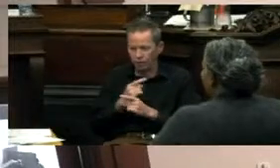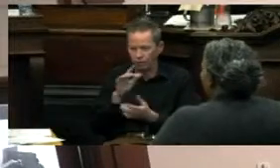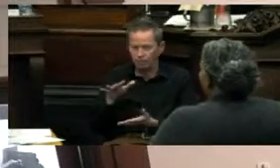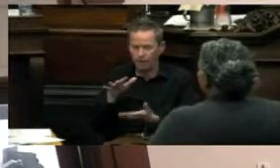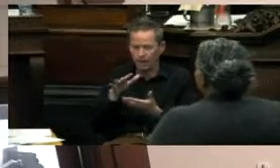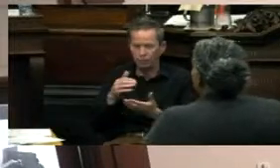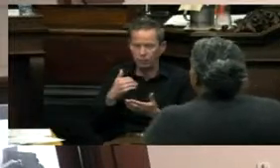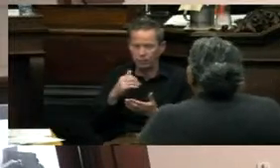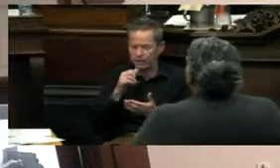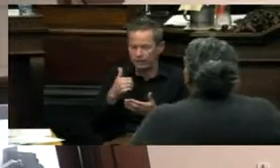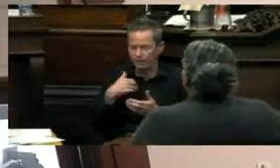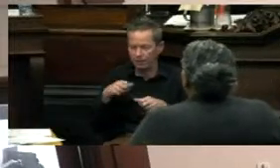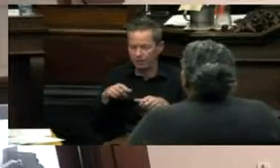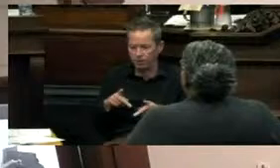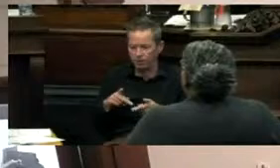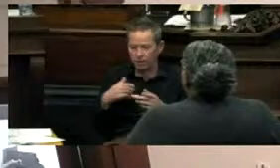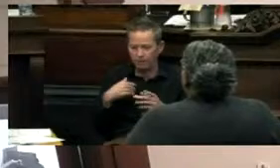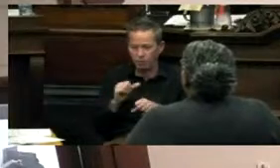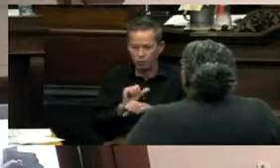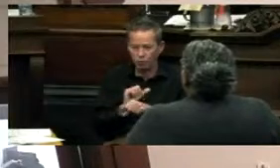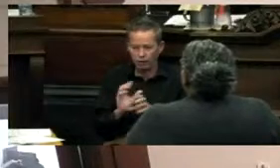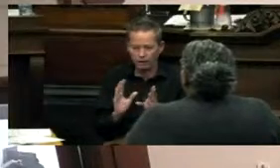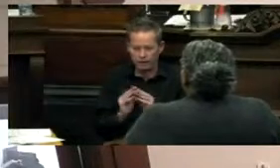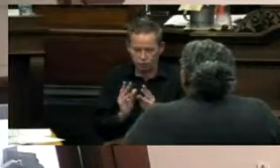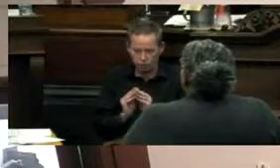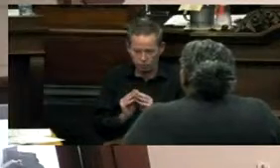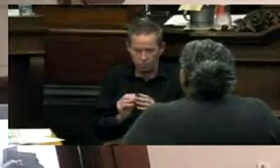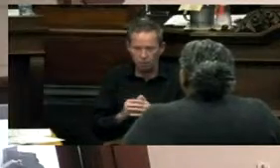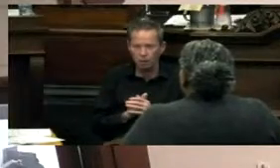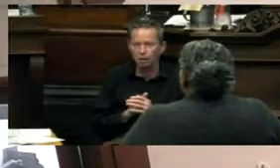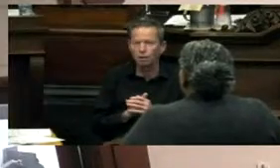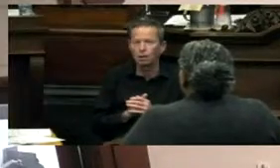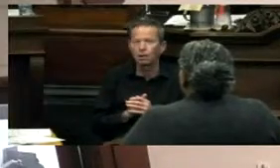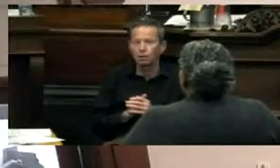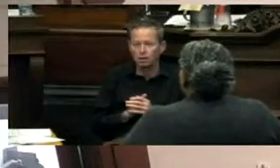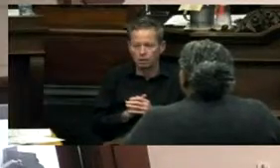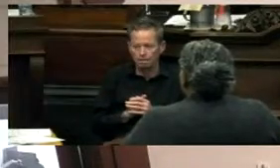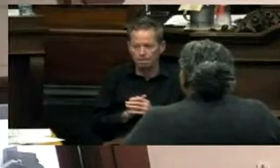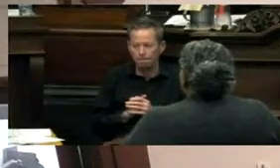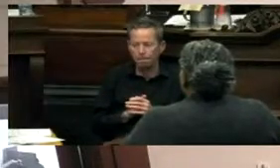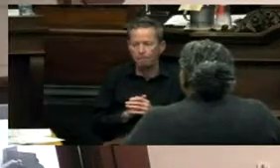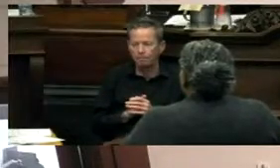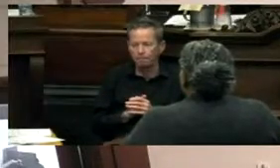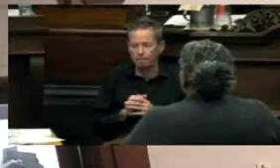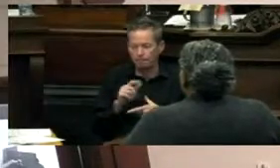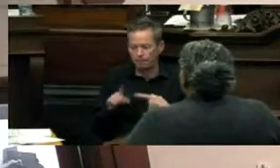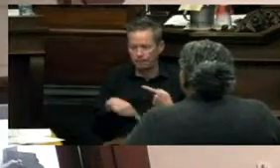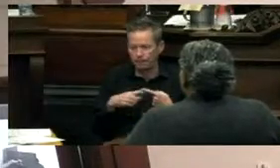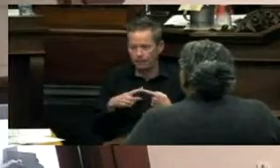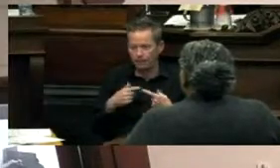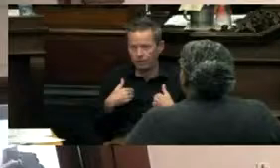came to us a little bit later than the regular packet and we